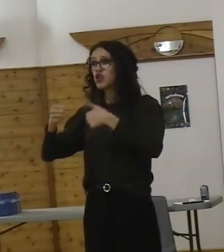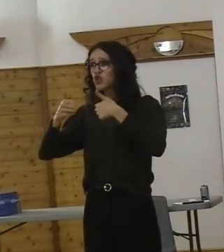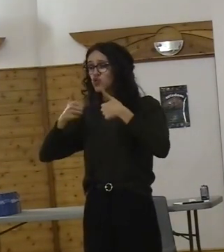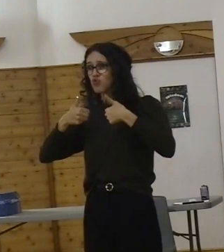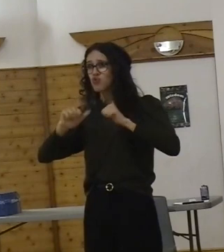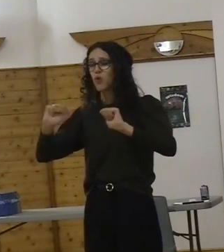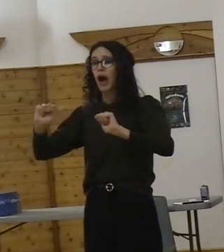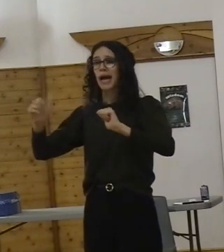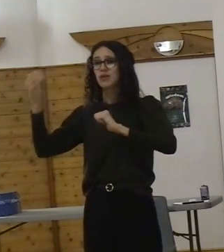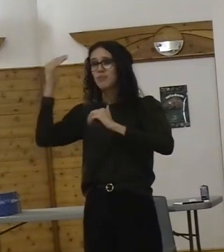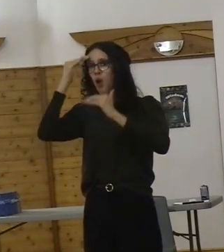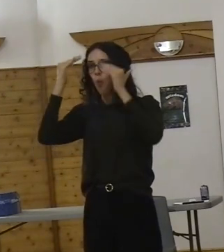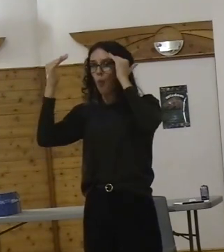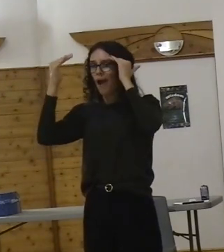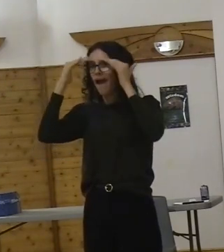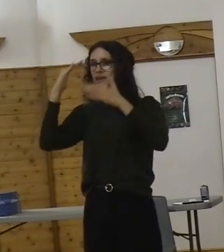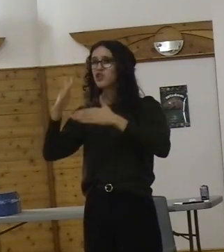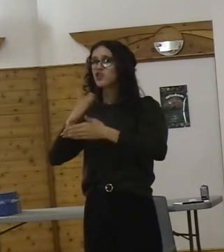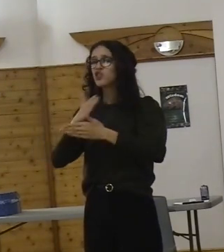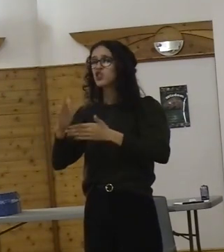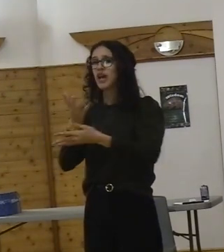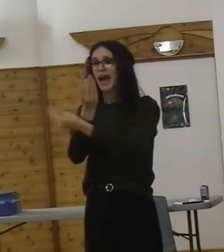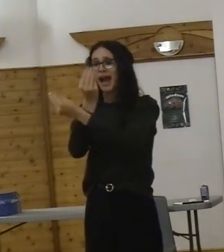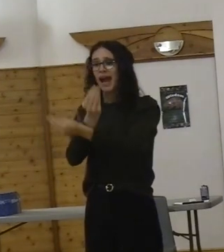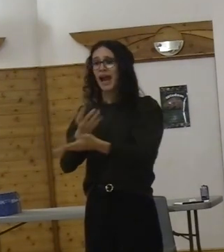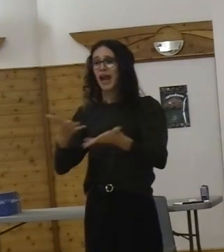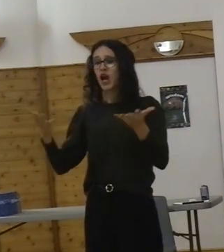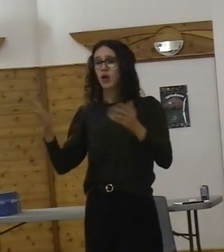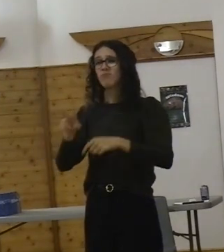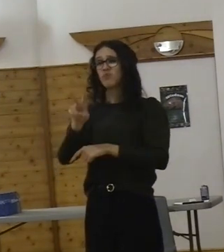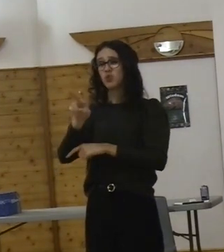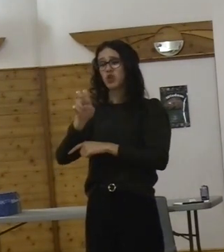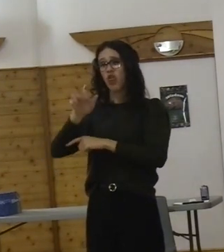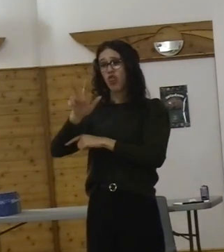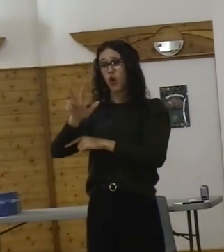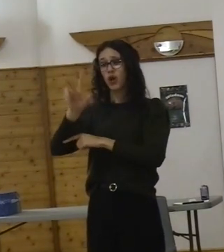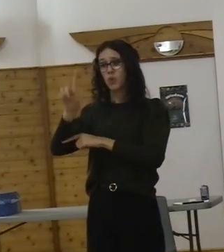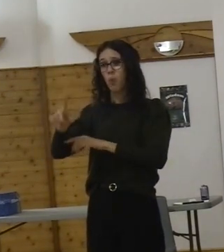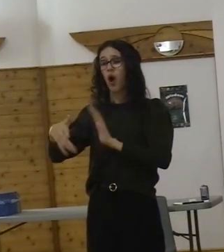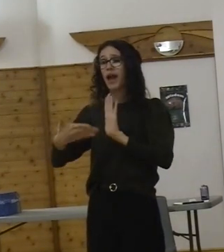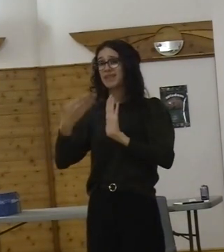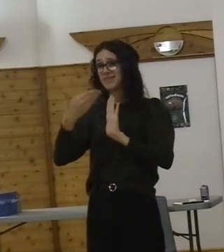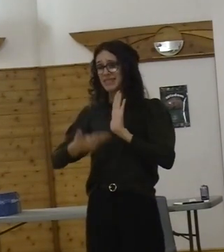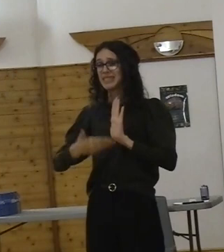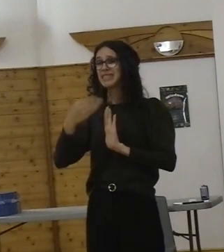two out of 231 with no accountability from any level of government